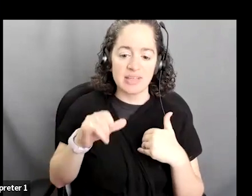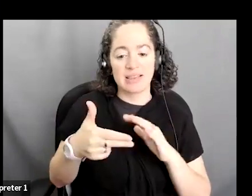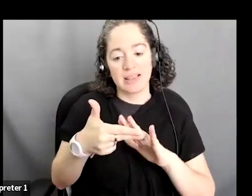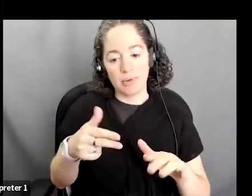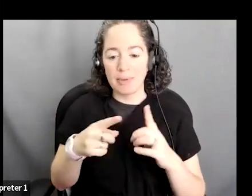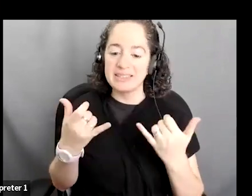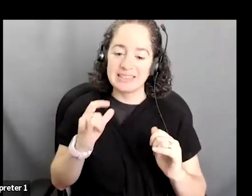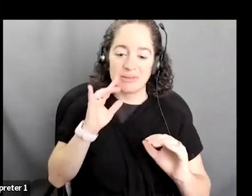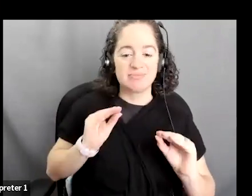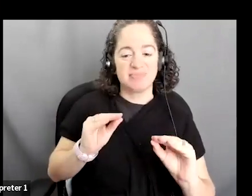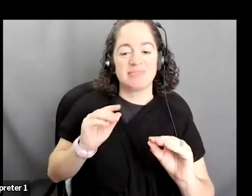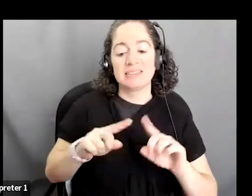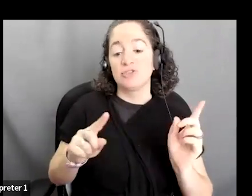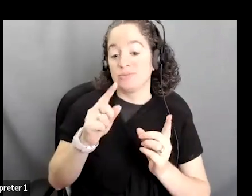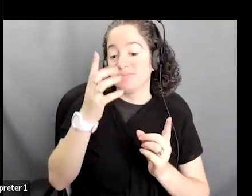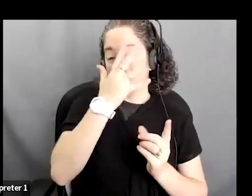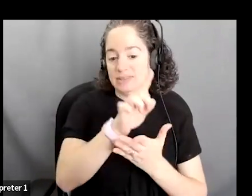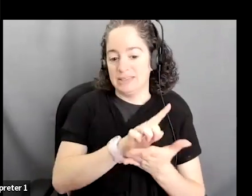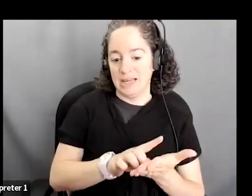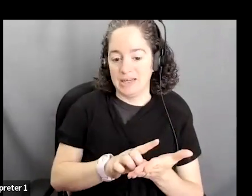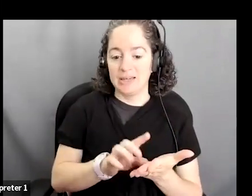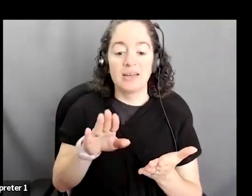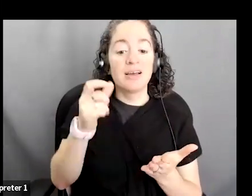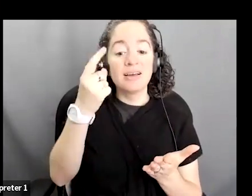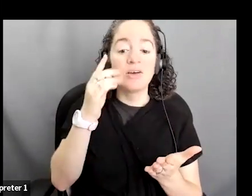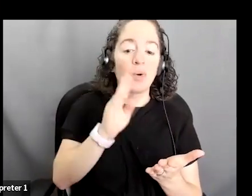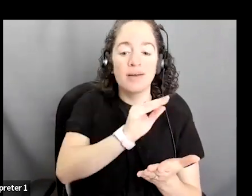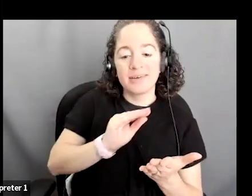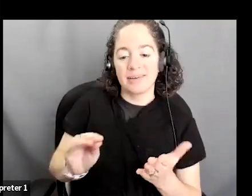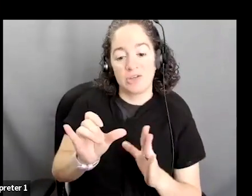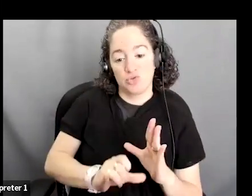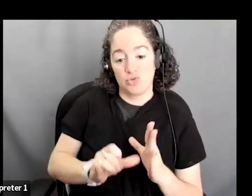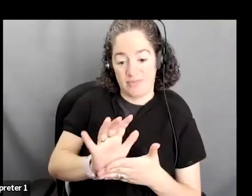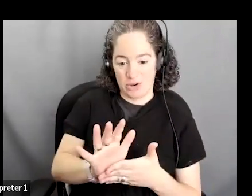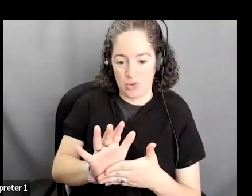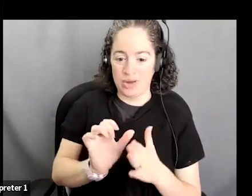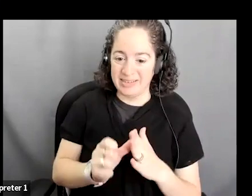I will say though, I'm going to post a link in the chat to a YouTube video that everyone should go watch later.